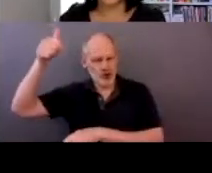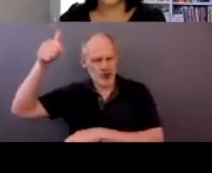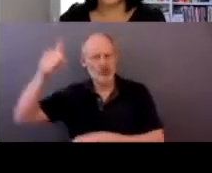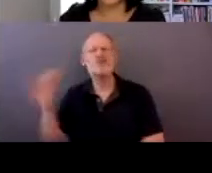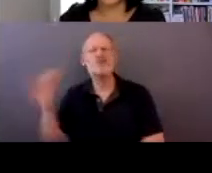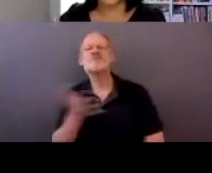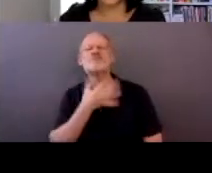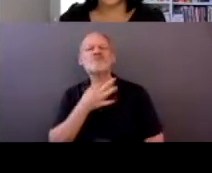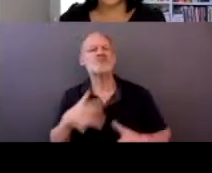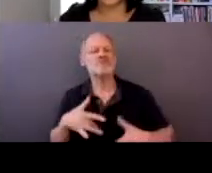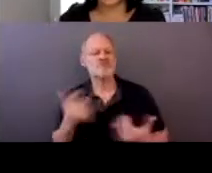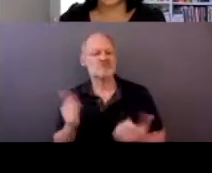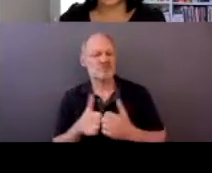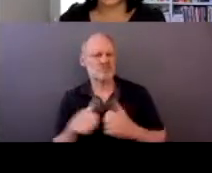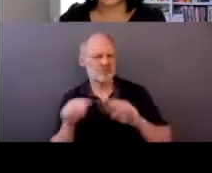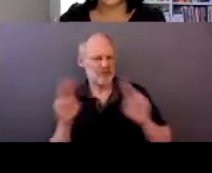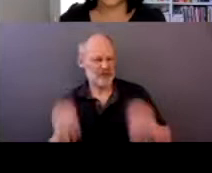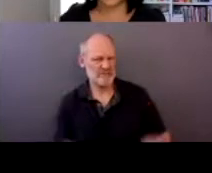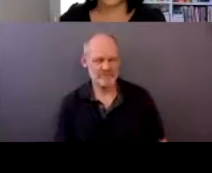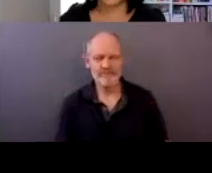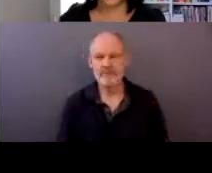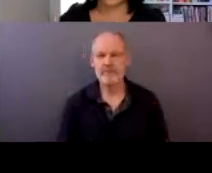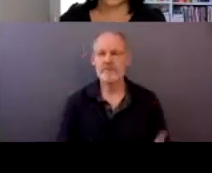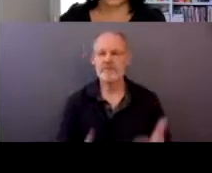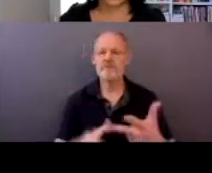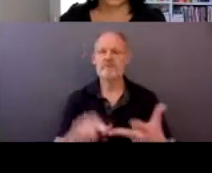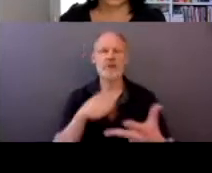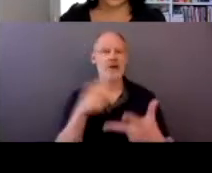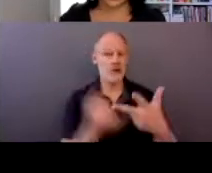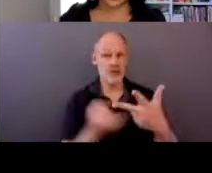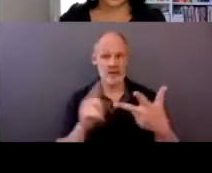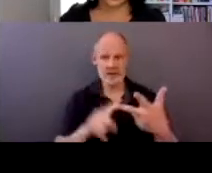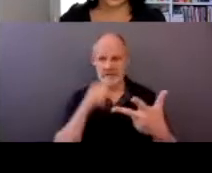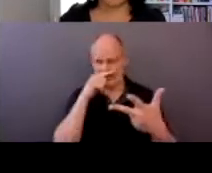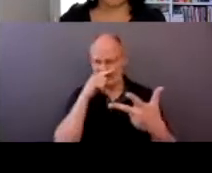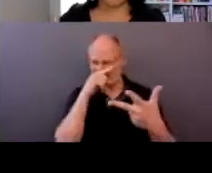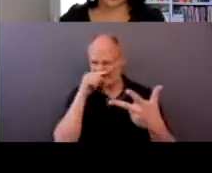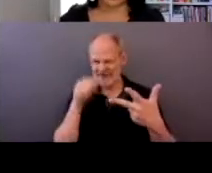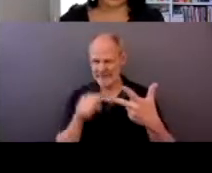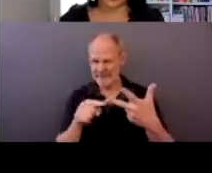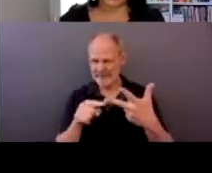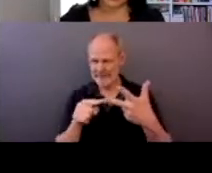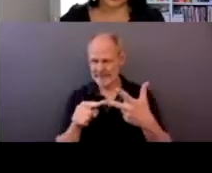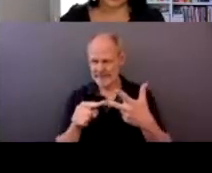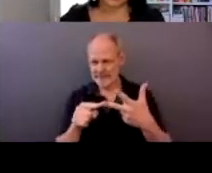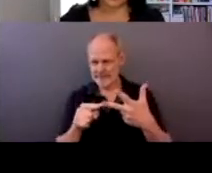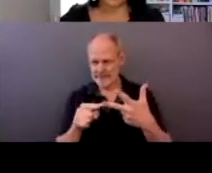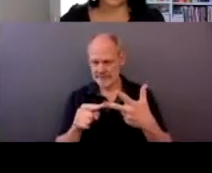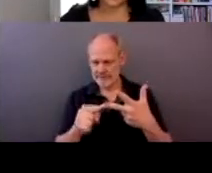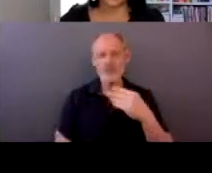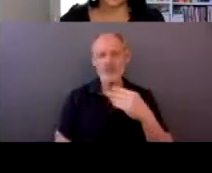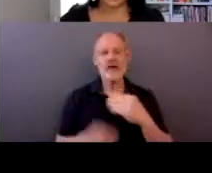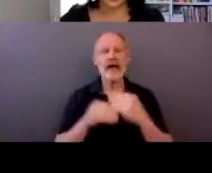The other thing we worked on is that the exhibition had closed captioning for video content